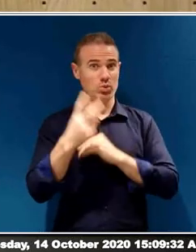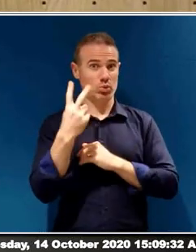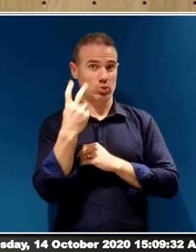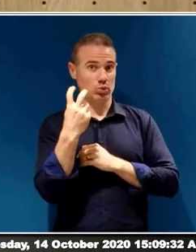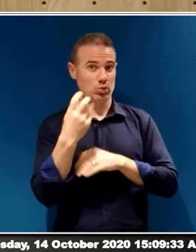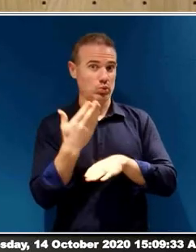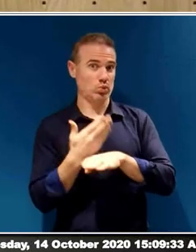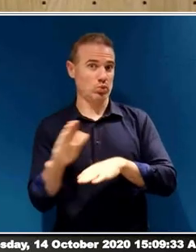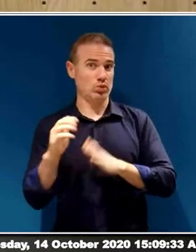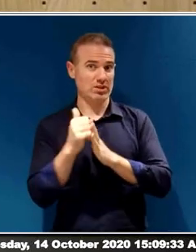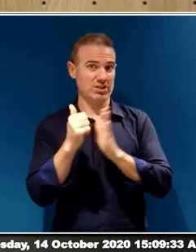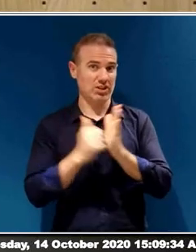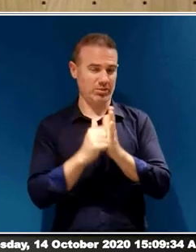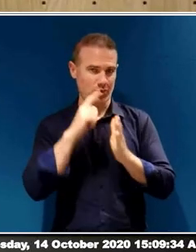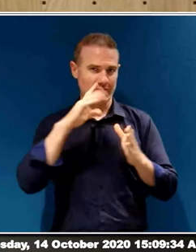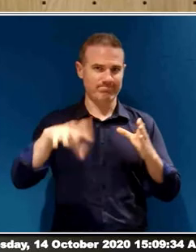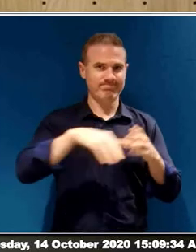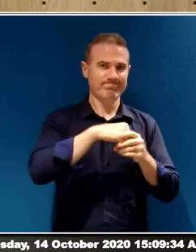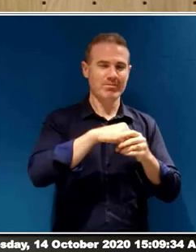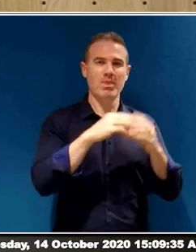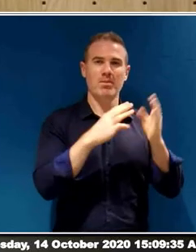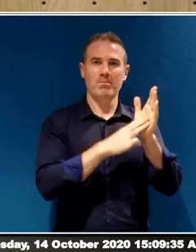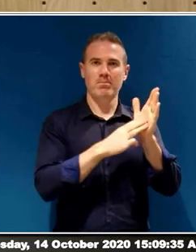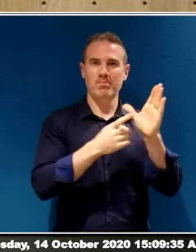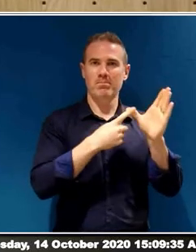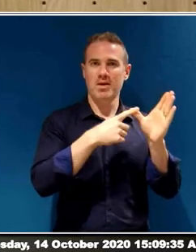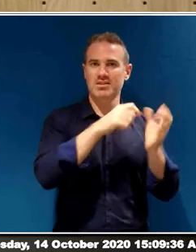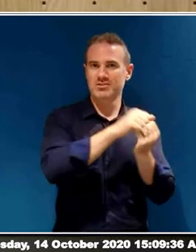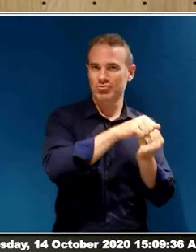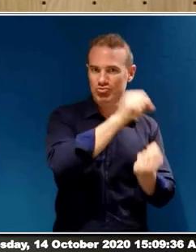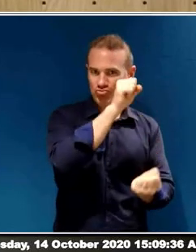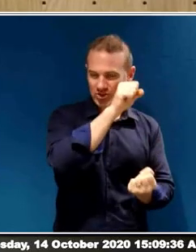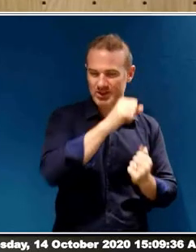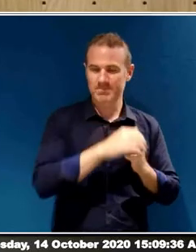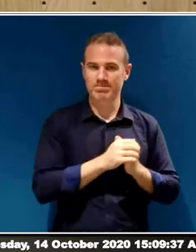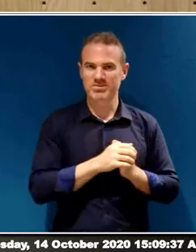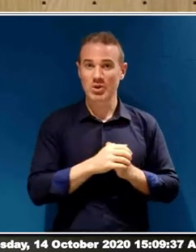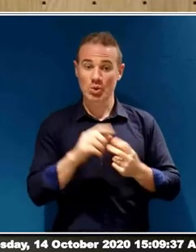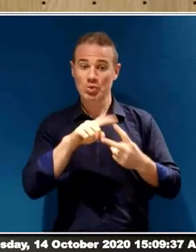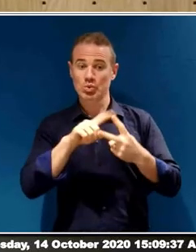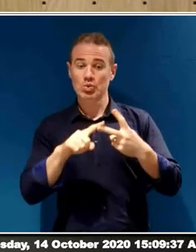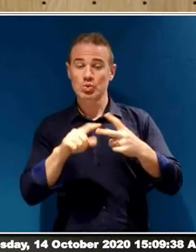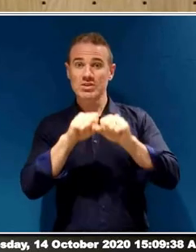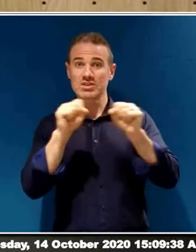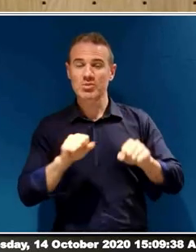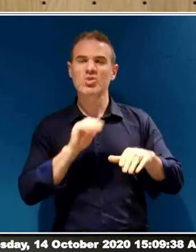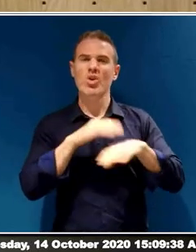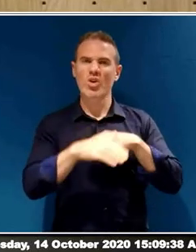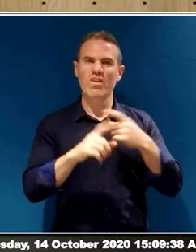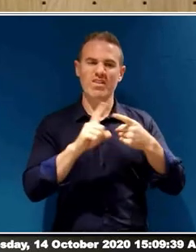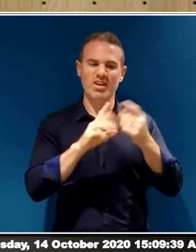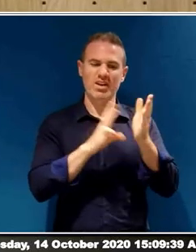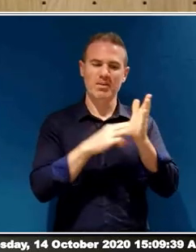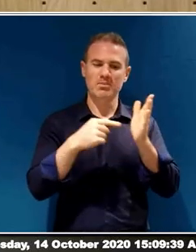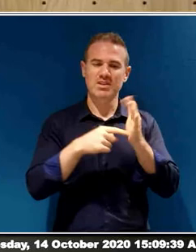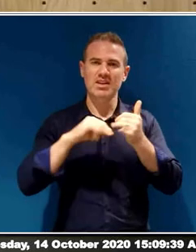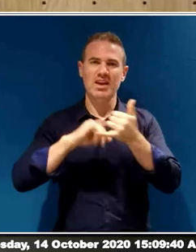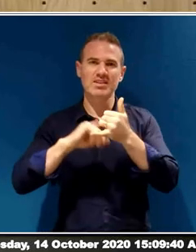Those two subjects will focus on multi-tiered systems of support, as well as positive learning environments.